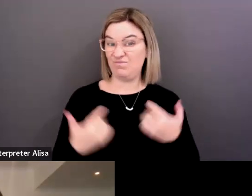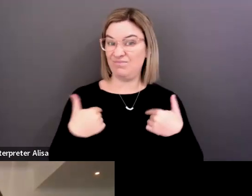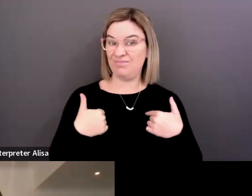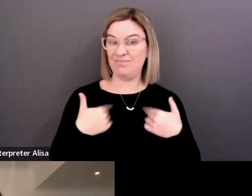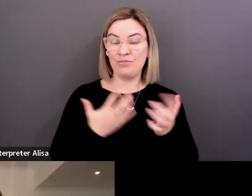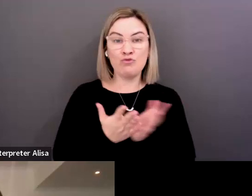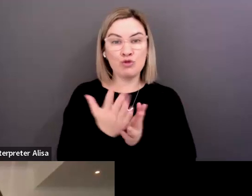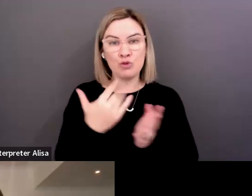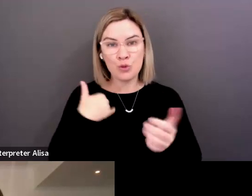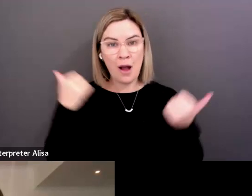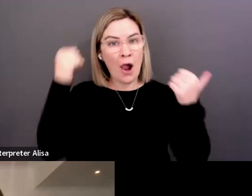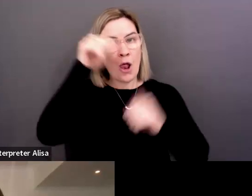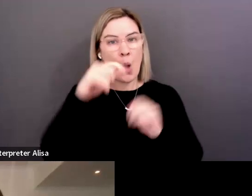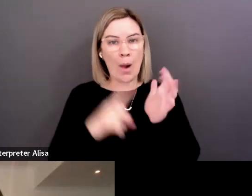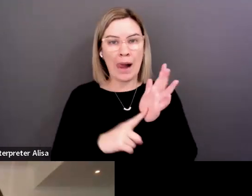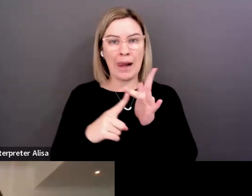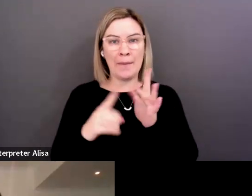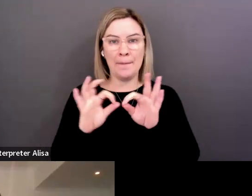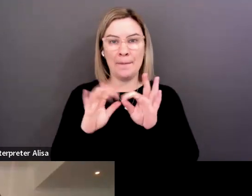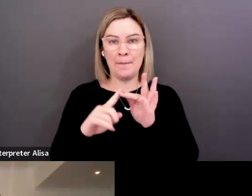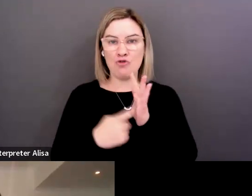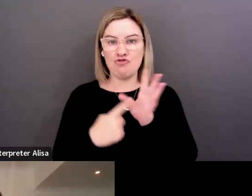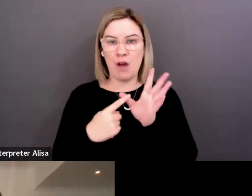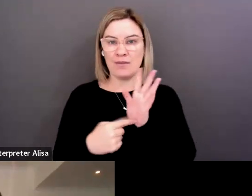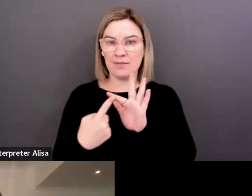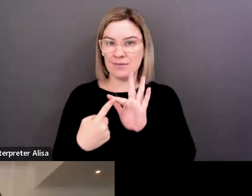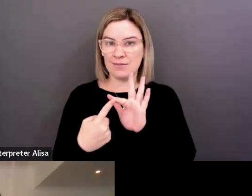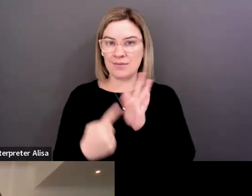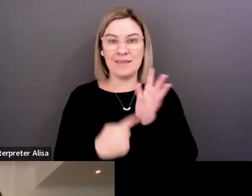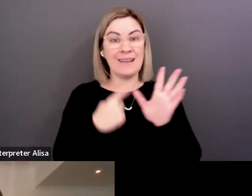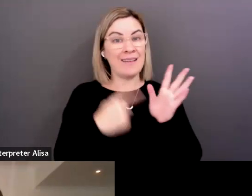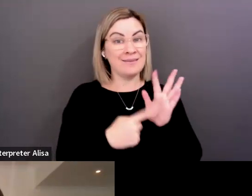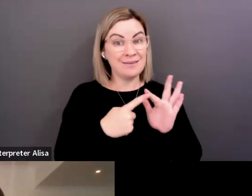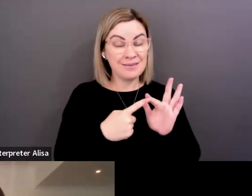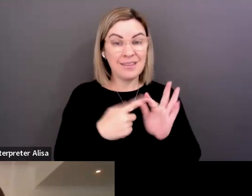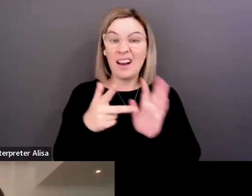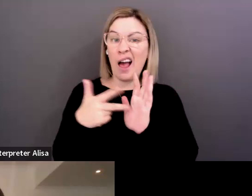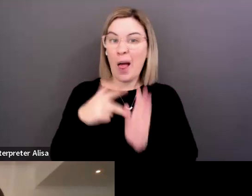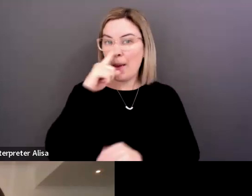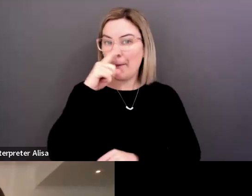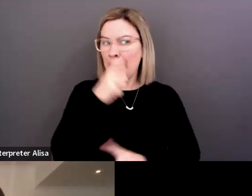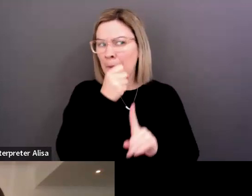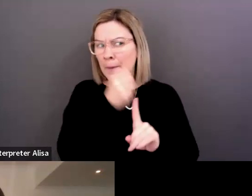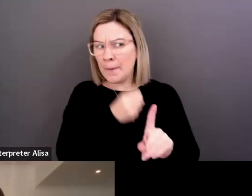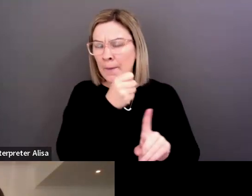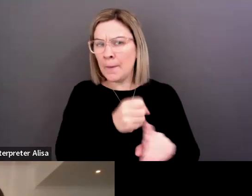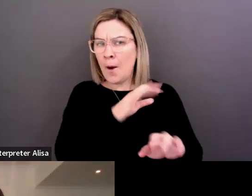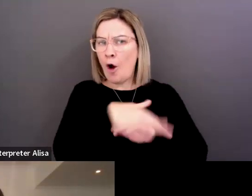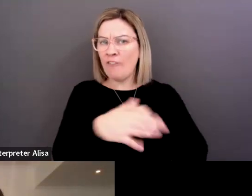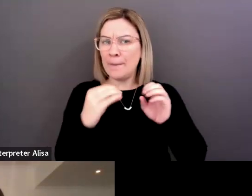every single sector has to do some heavy lifting. So really, it was